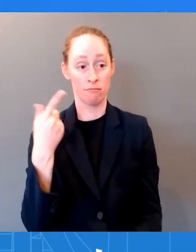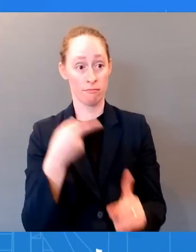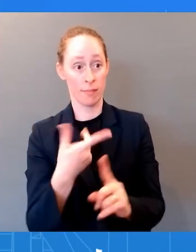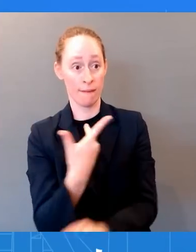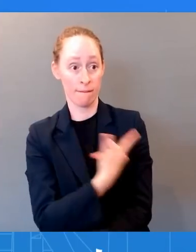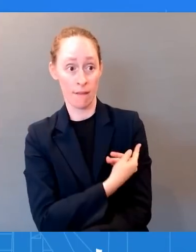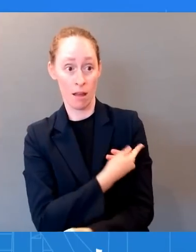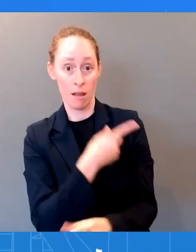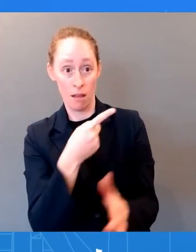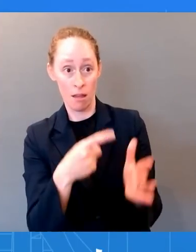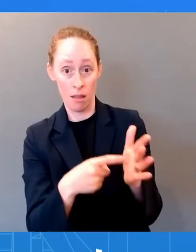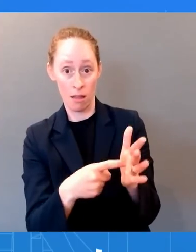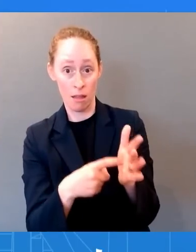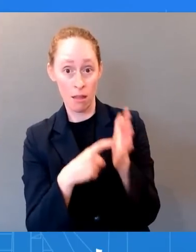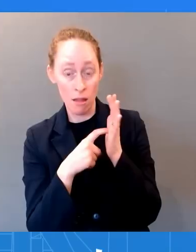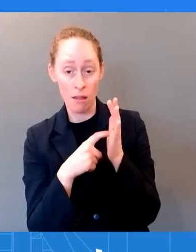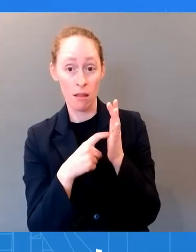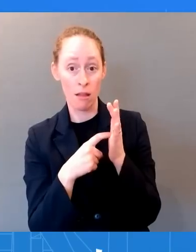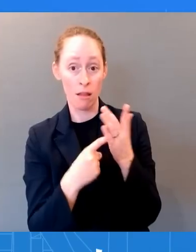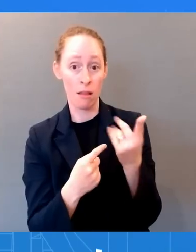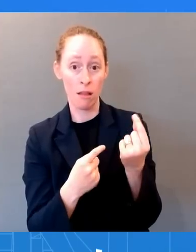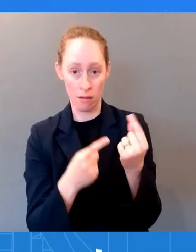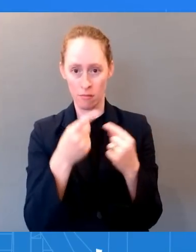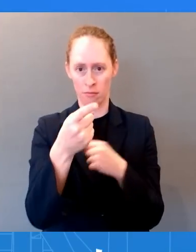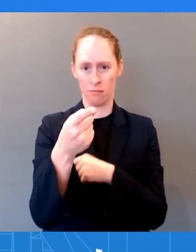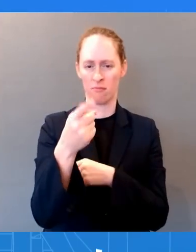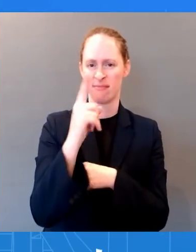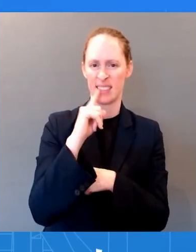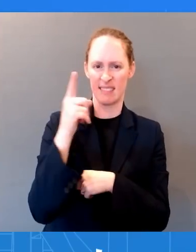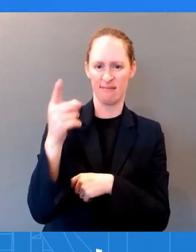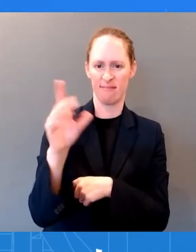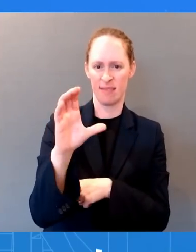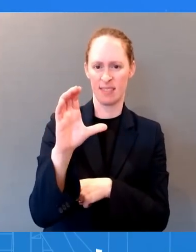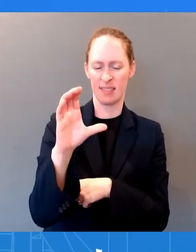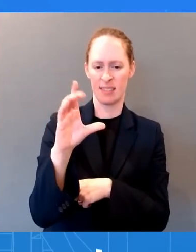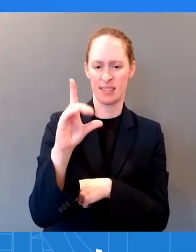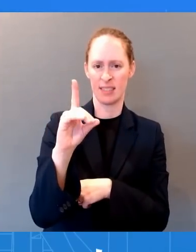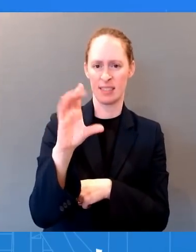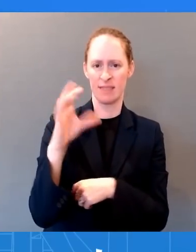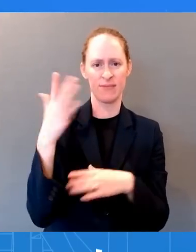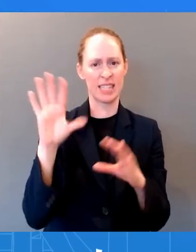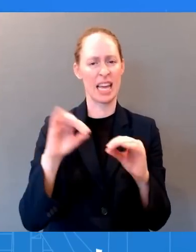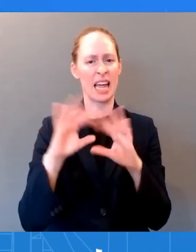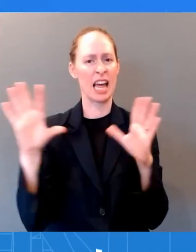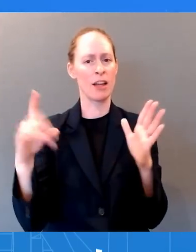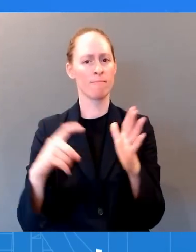This is a CDC requirement for foreign nationals. This is something that they decide.